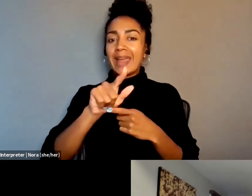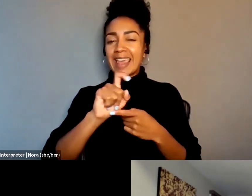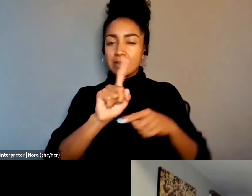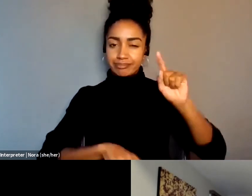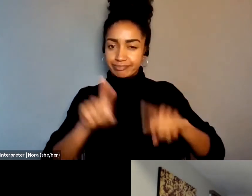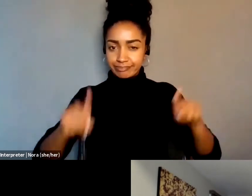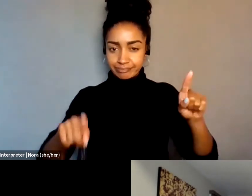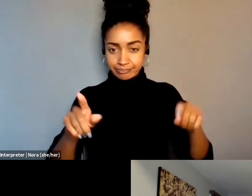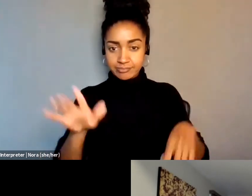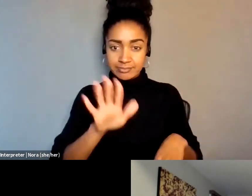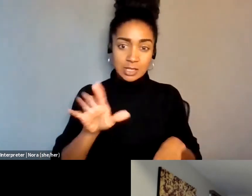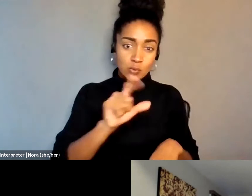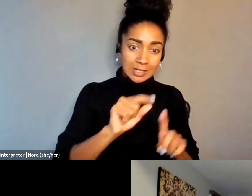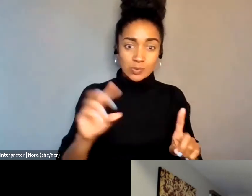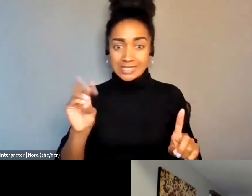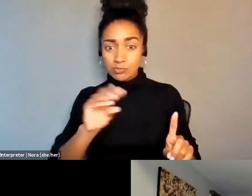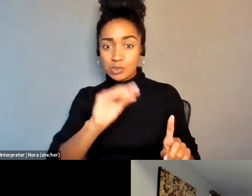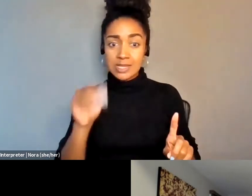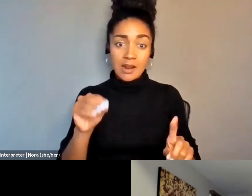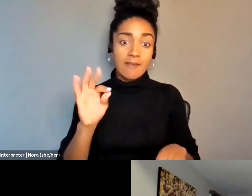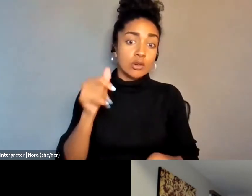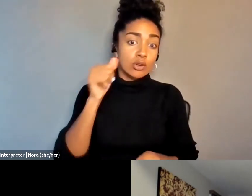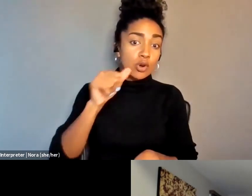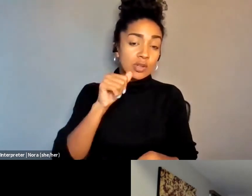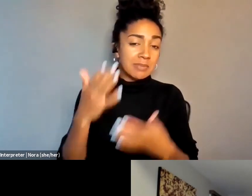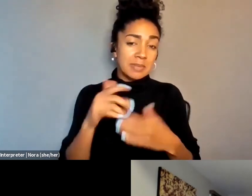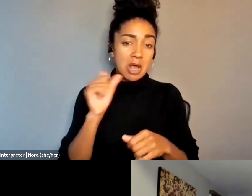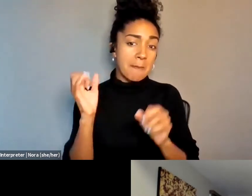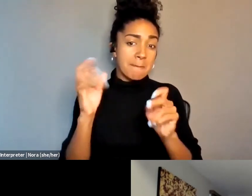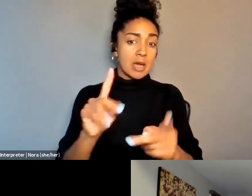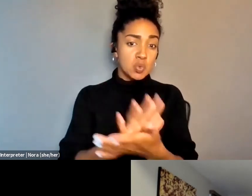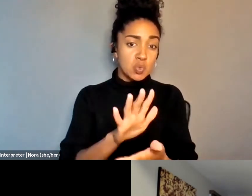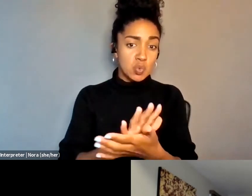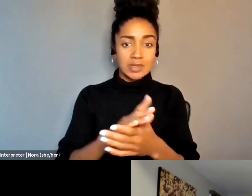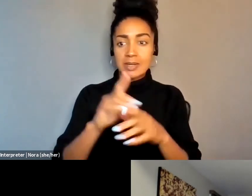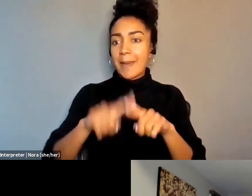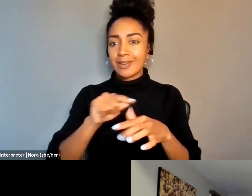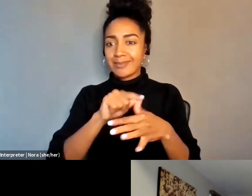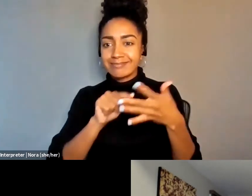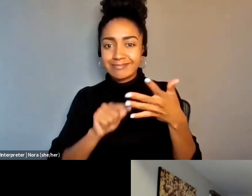based on the countries and that indicated that they had families, that lost income. They were struggling to keep up with their studies at home.